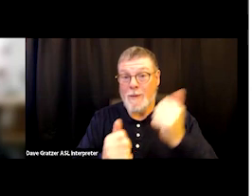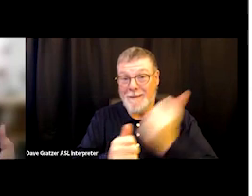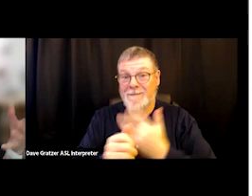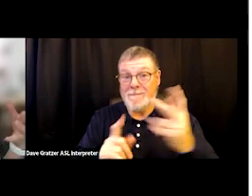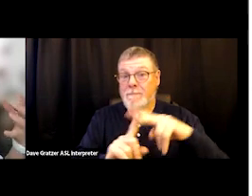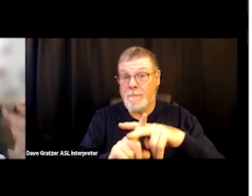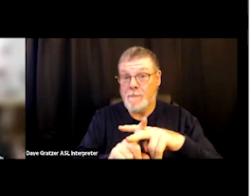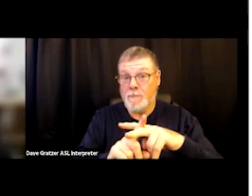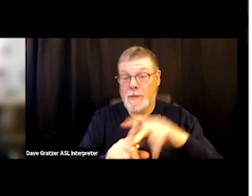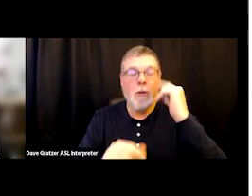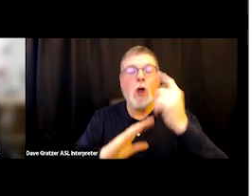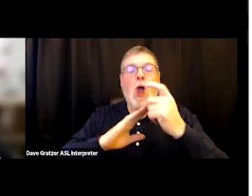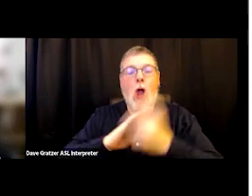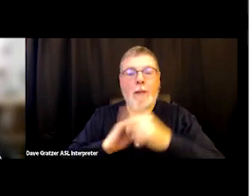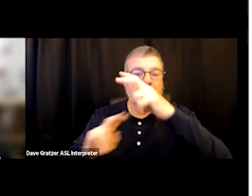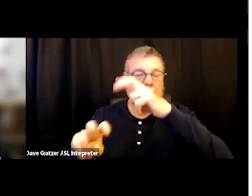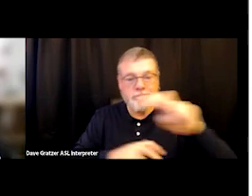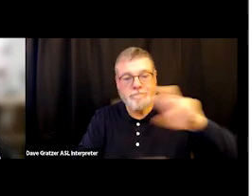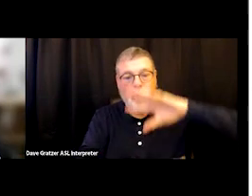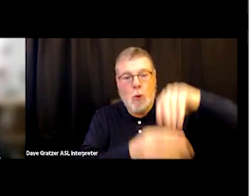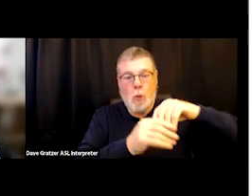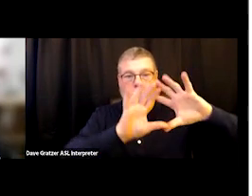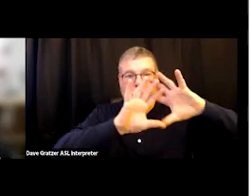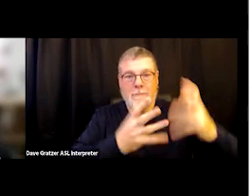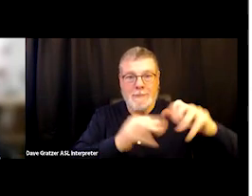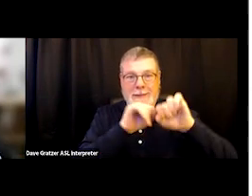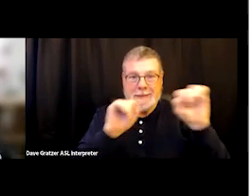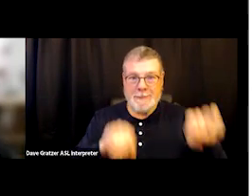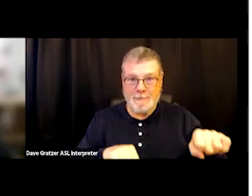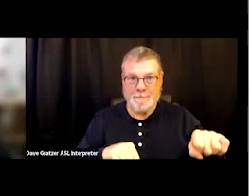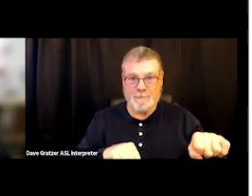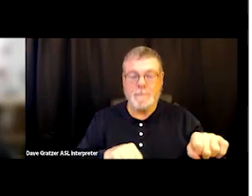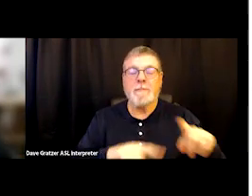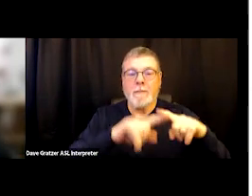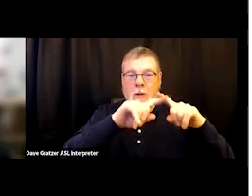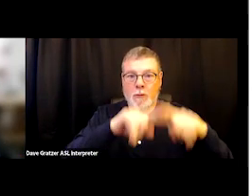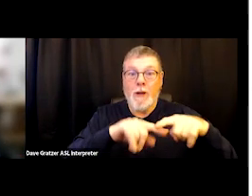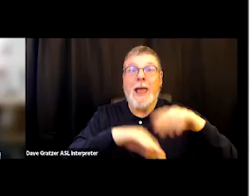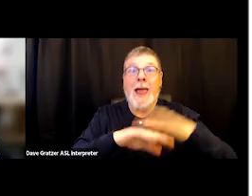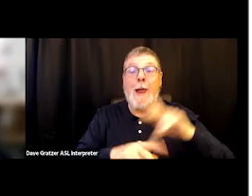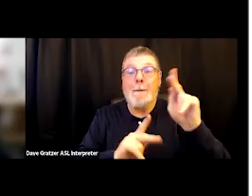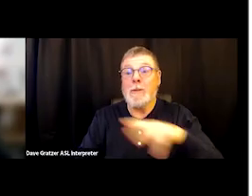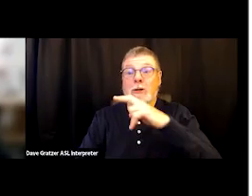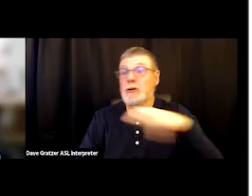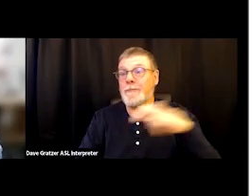because it will automatically be in the system. It won't be relying on someone transferring that information in